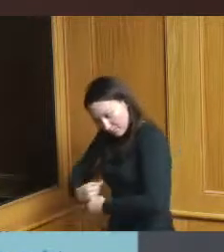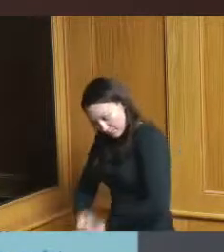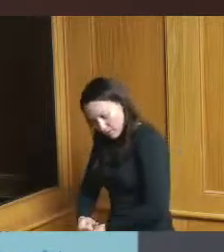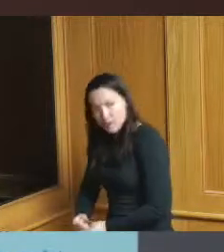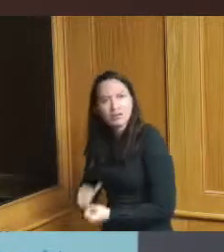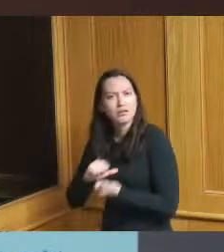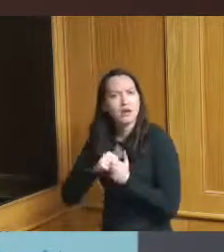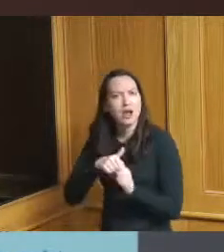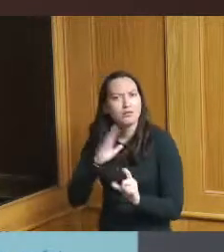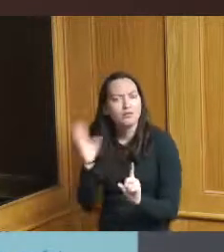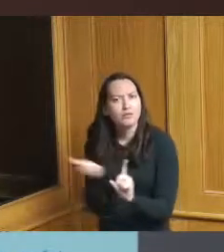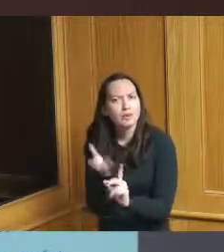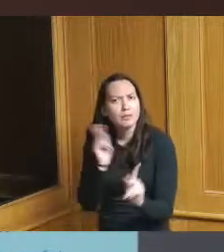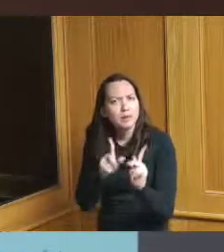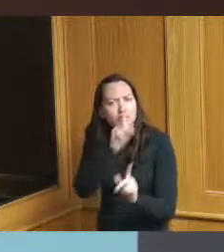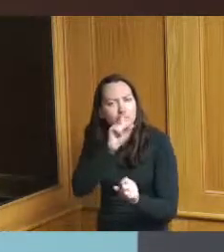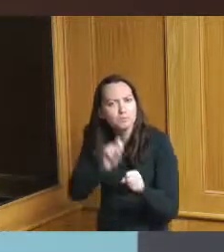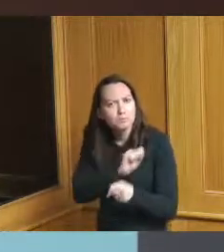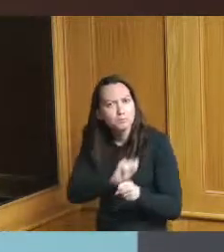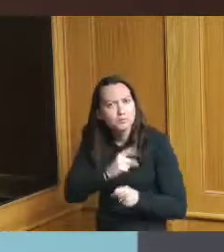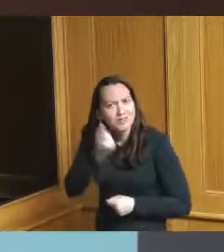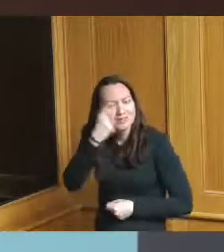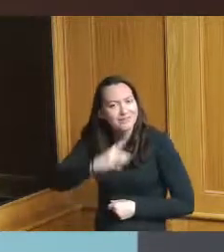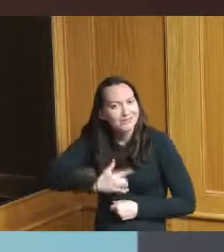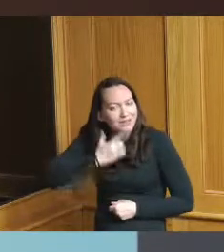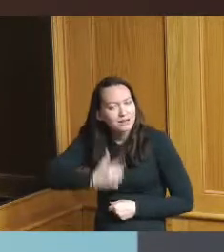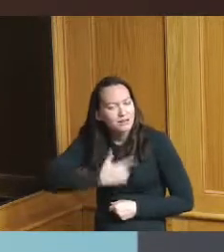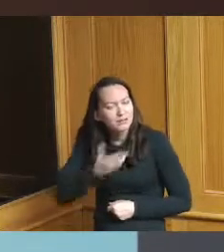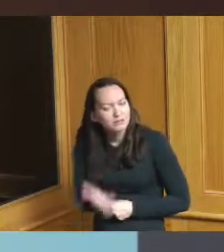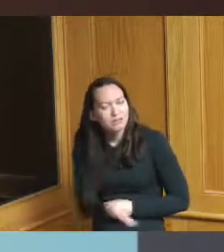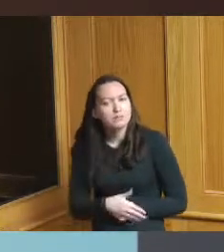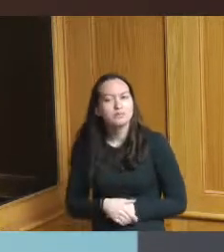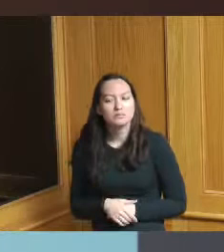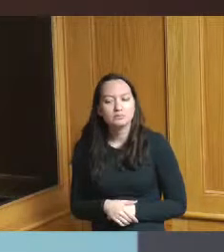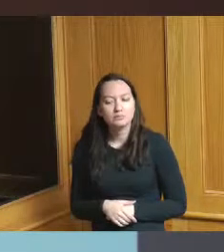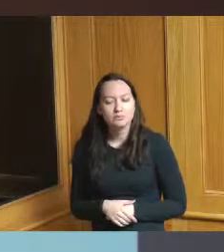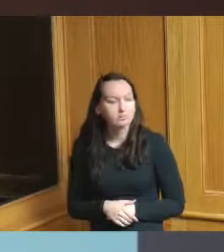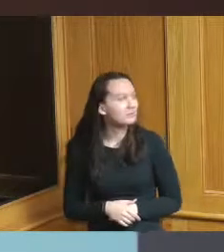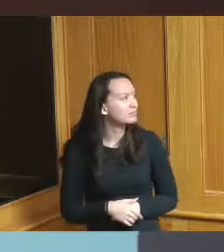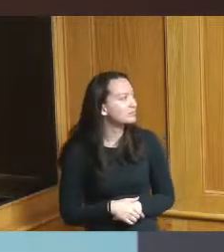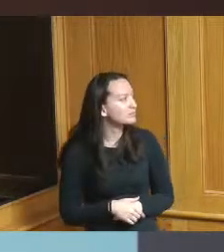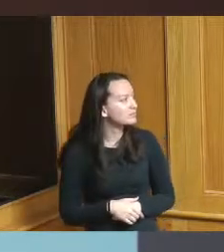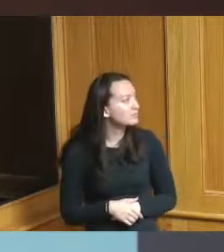to really understand that would be the challenge I'm sorry I apologize it's so small I hope you